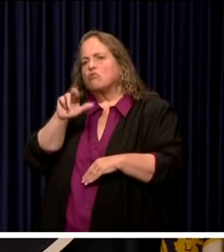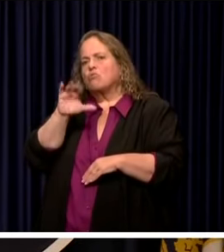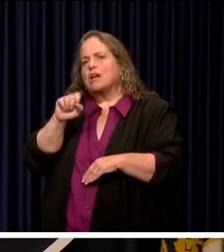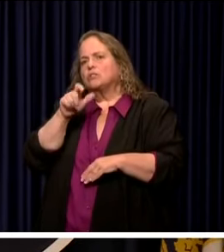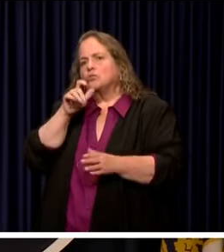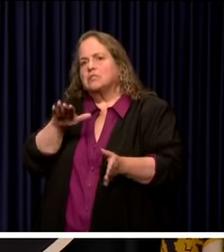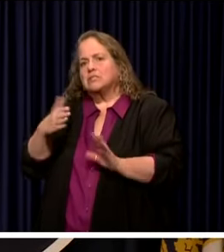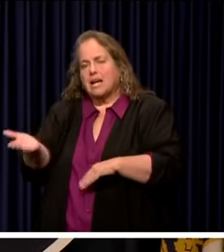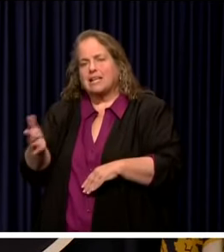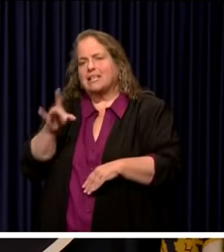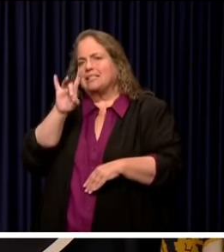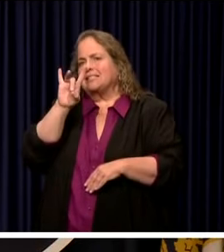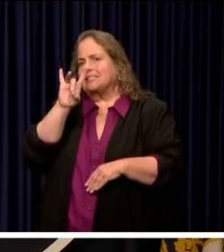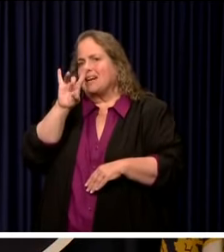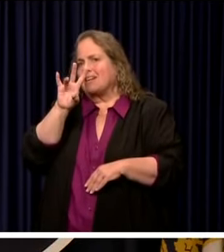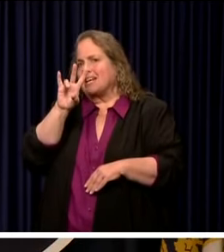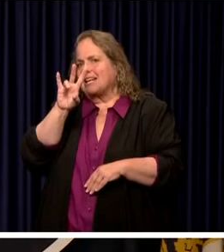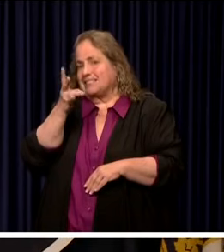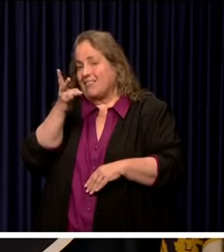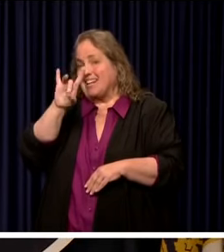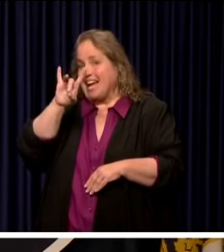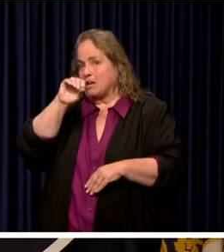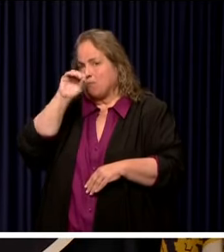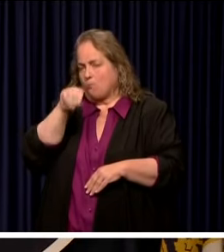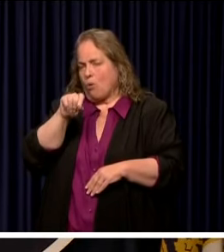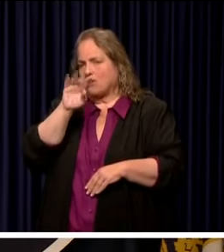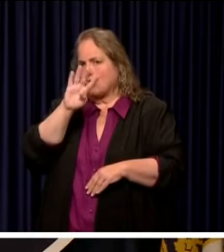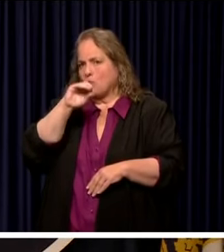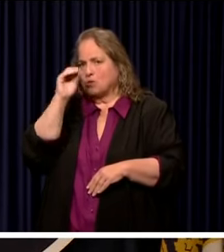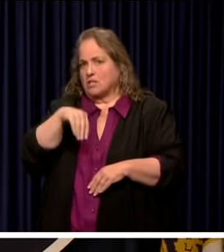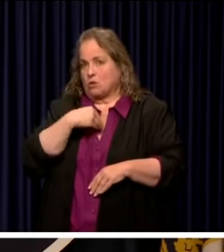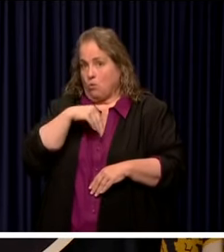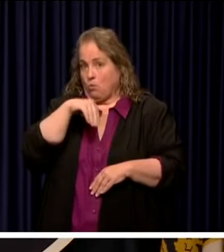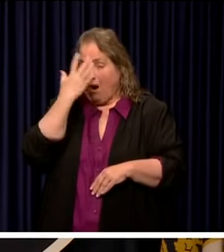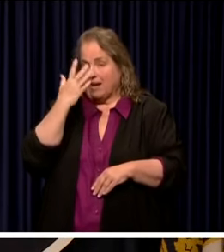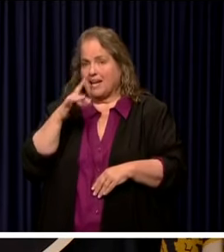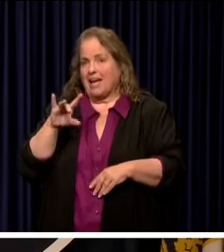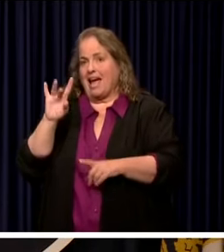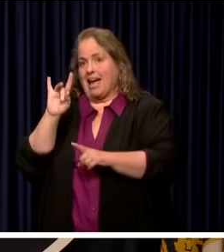IT WILL BE SOME OF THE STRONGEST STEPS IN THE AREA THAT WE'RE